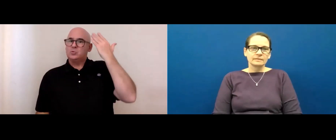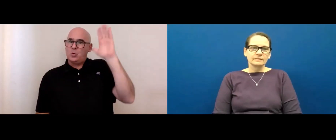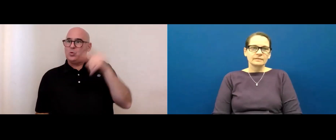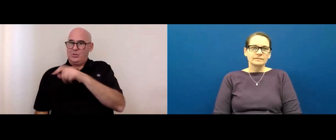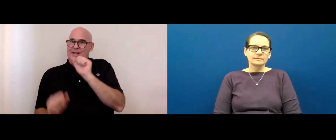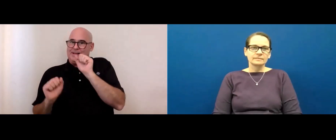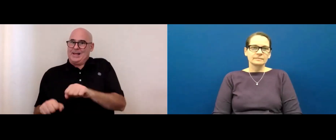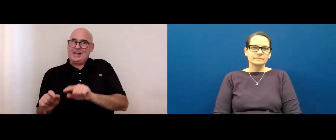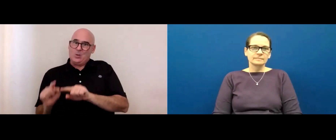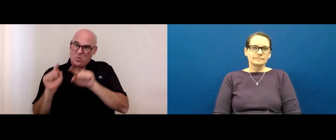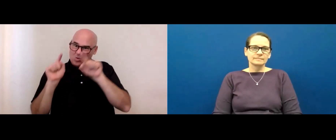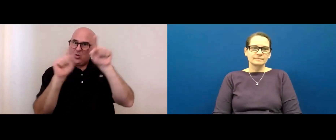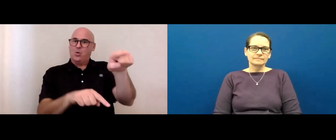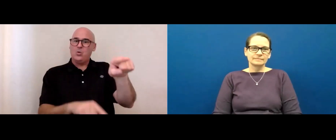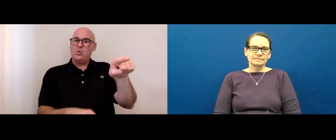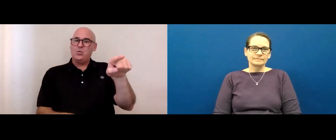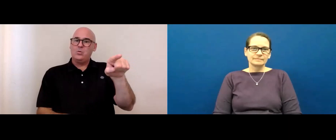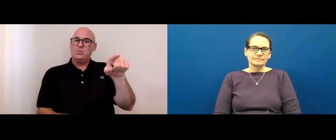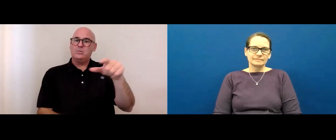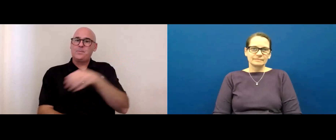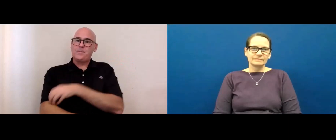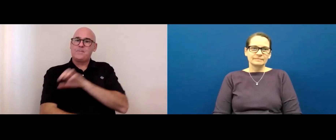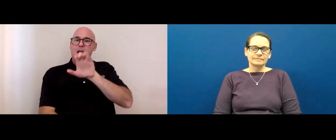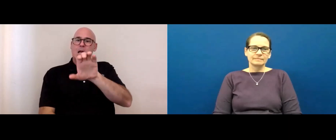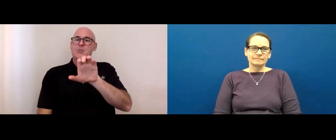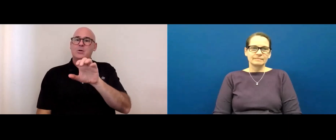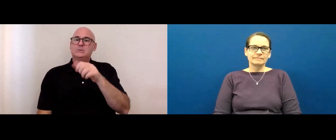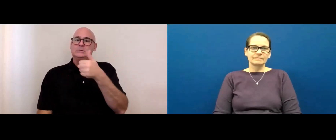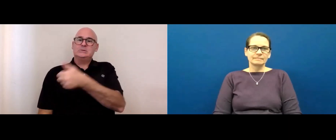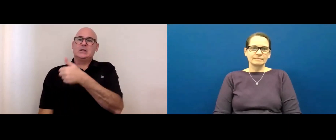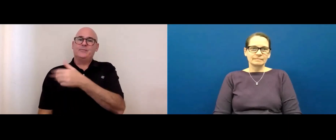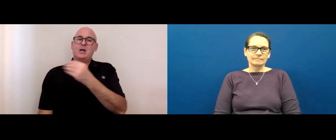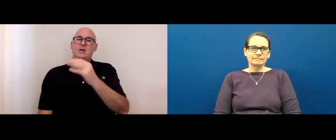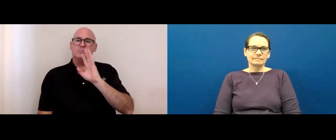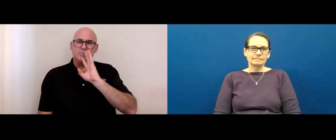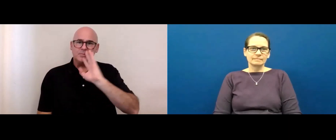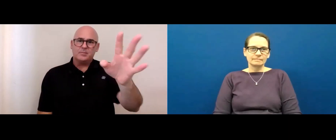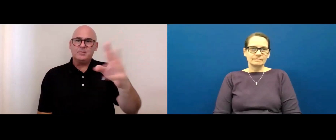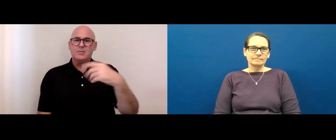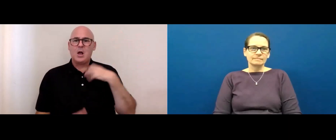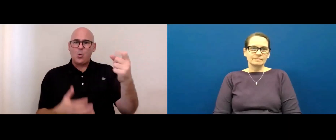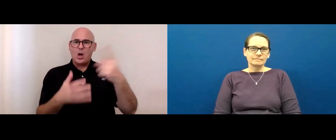community didn't even know that they could go to the commission and empower themselves and